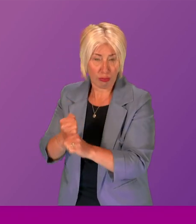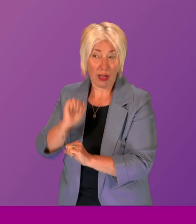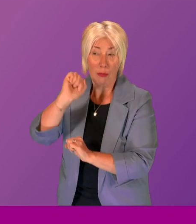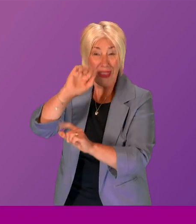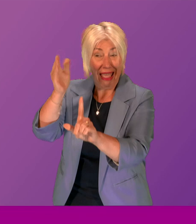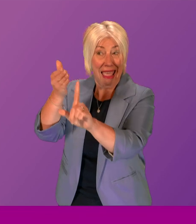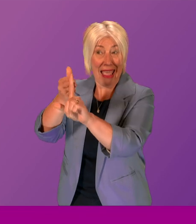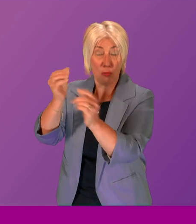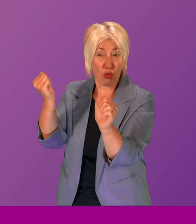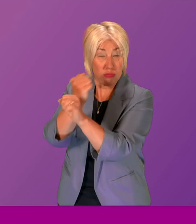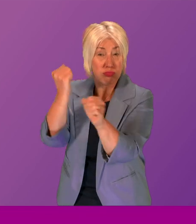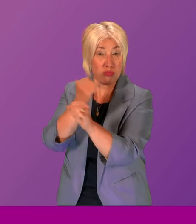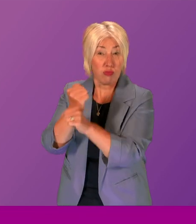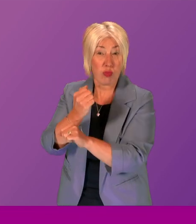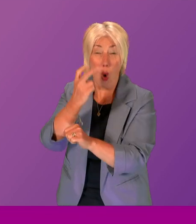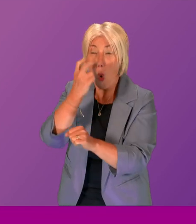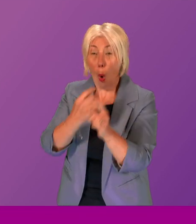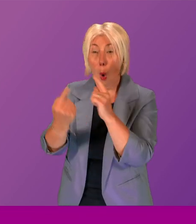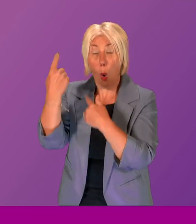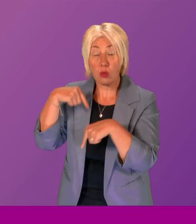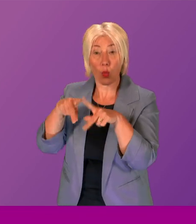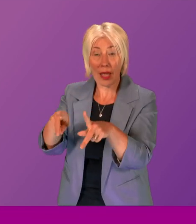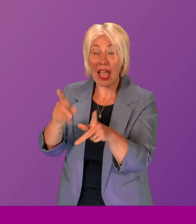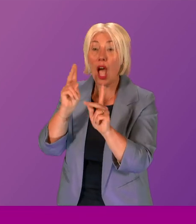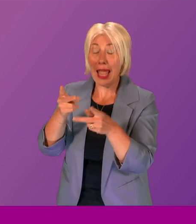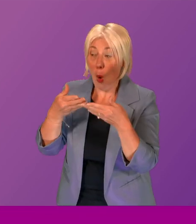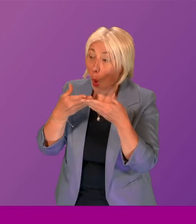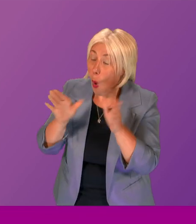to rebuild the Mack and eventually reopen it as a graduate school for the benefit of staff,